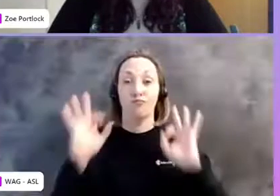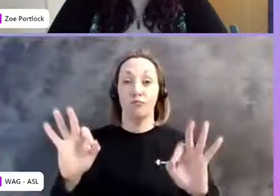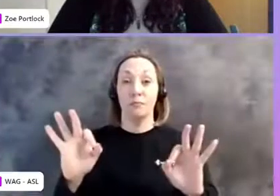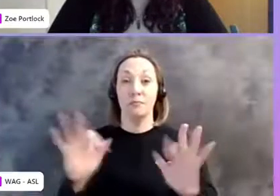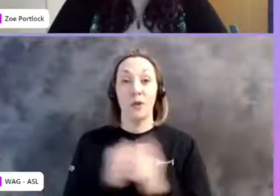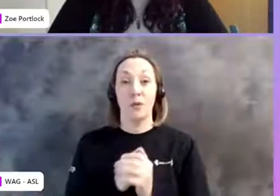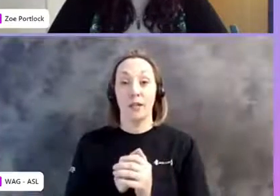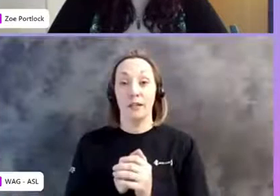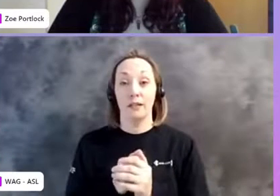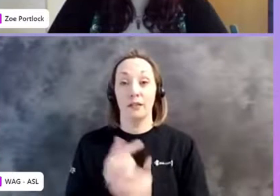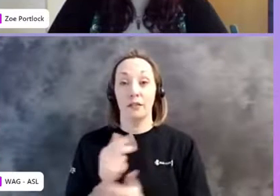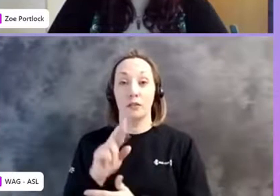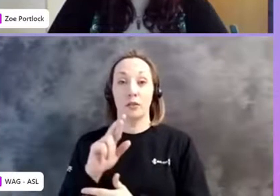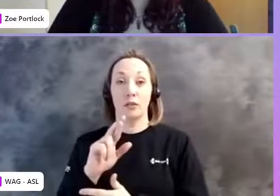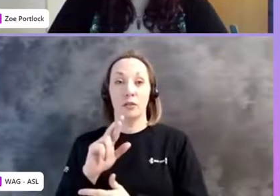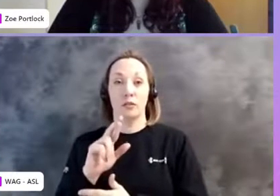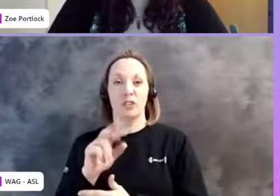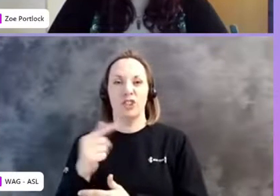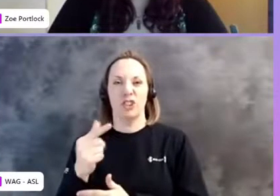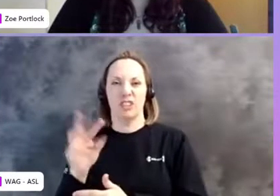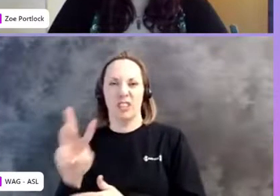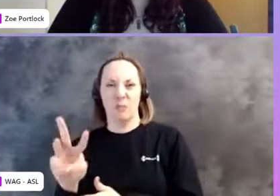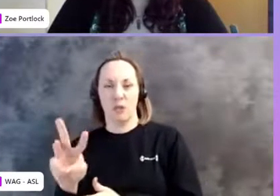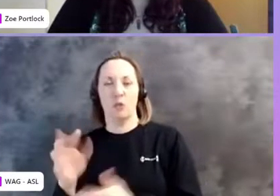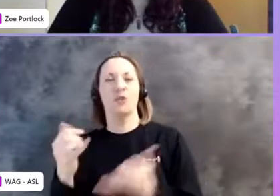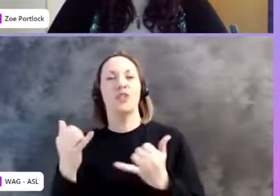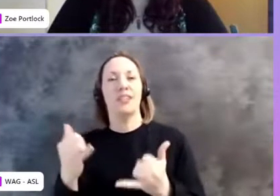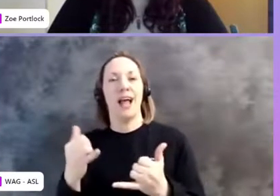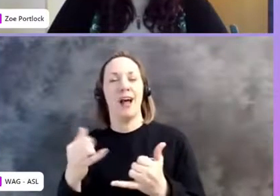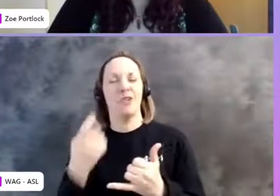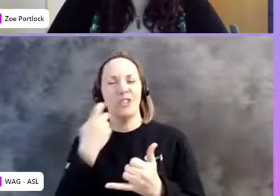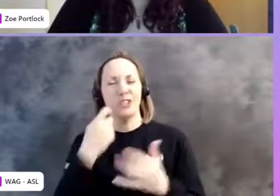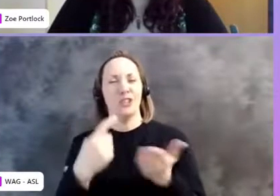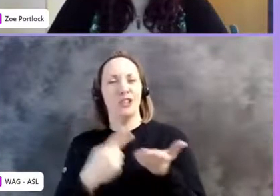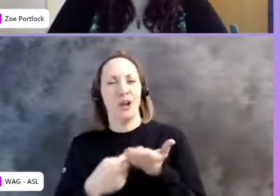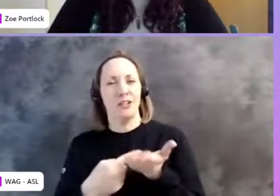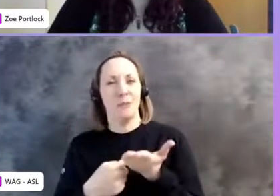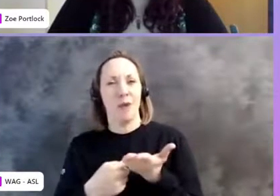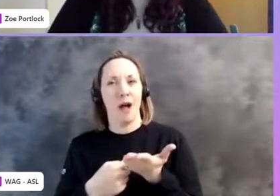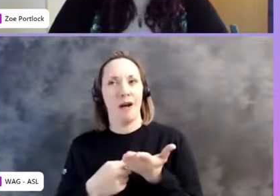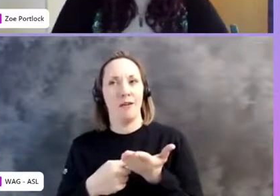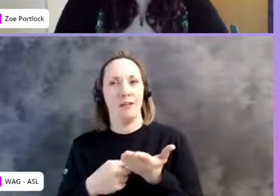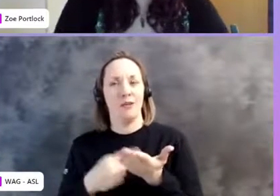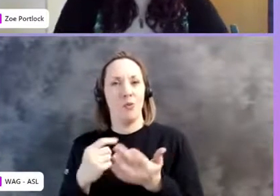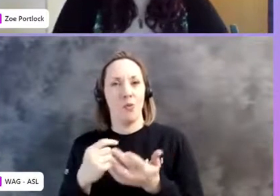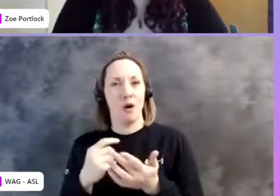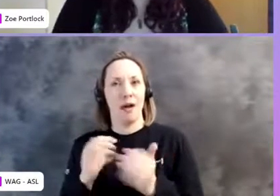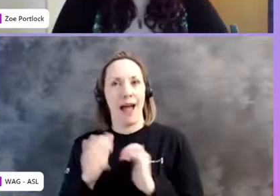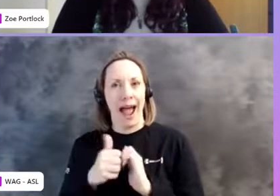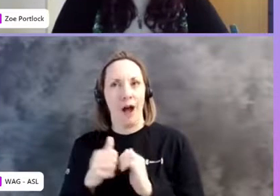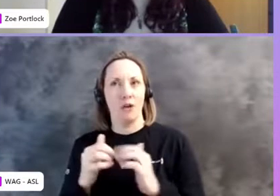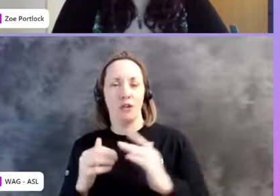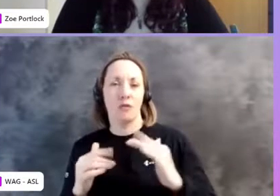document and talk and everything about accessibility. [GREG] Very good. We're standing at the